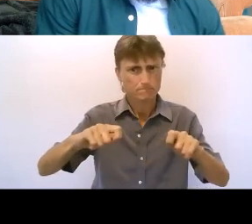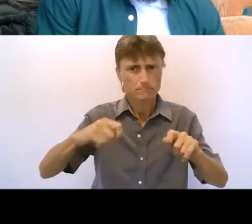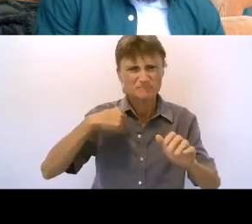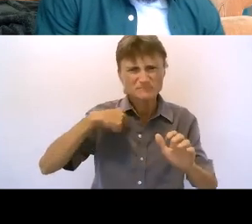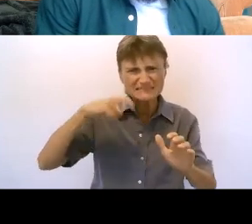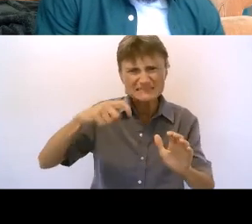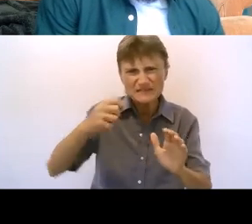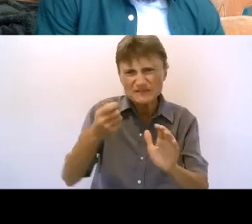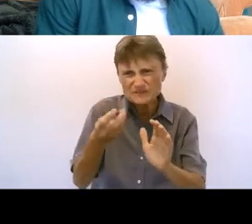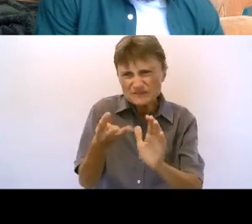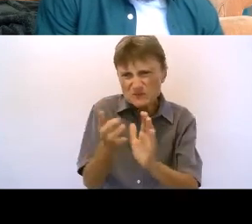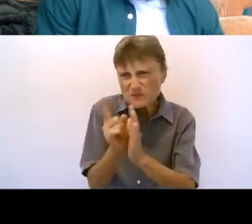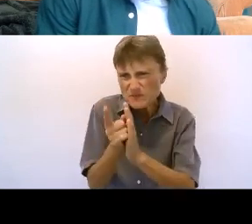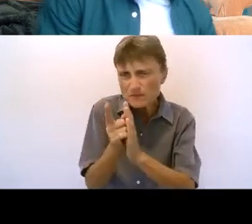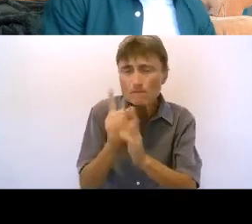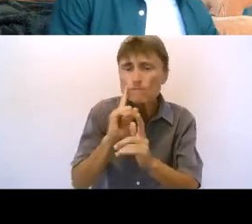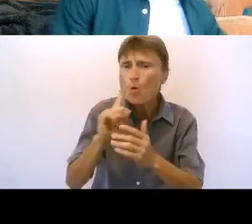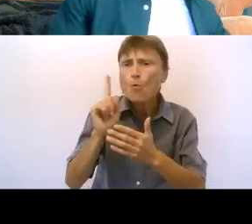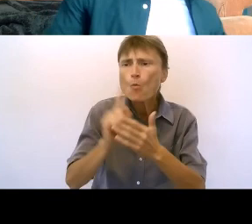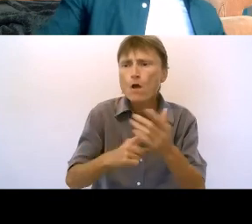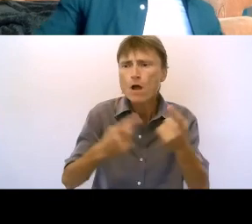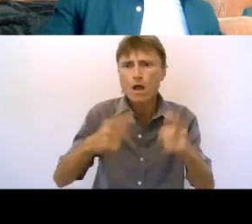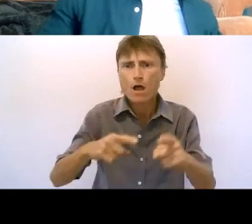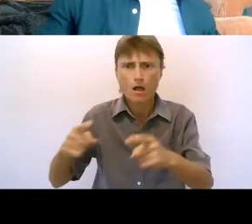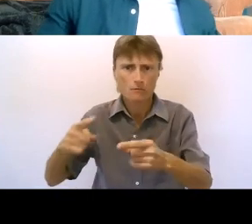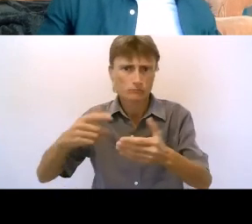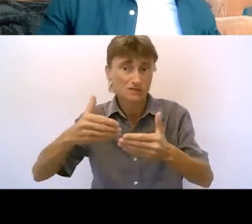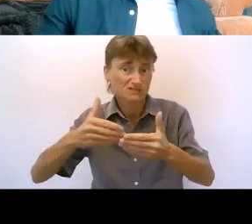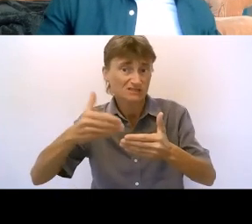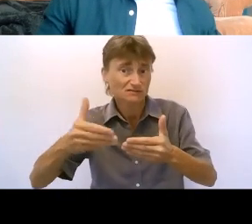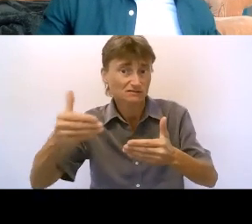we are and next steps. And then, and if you want to put something in the chat, please